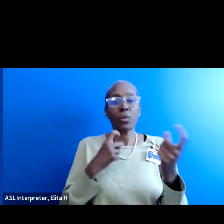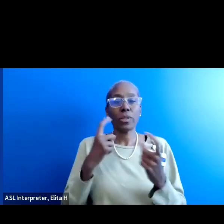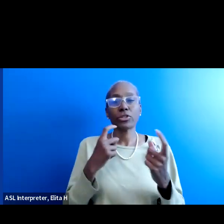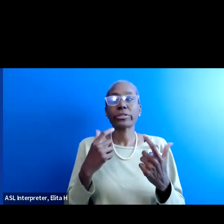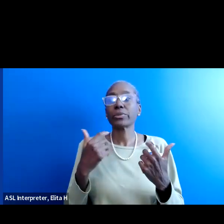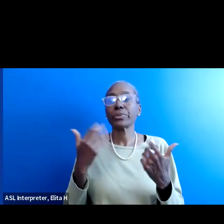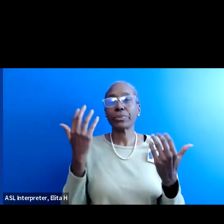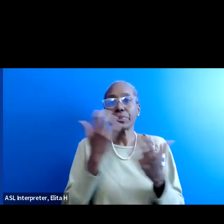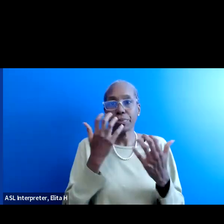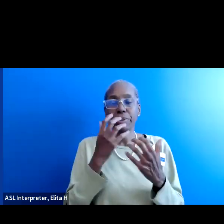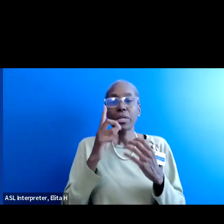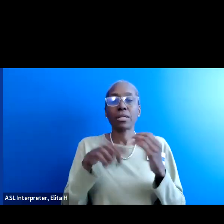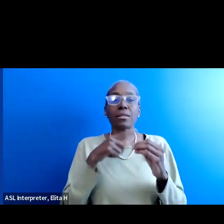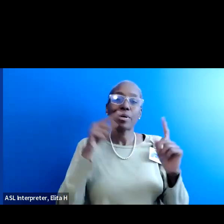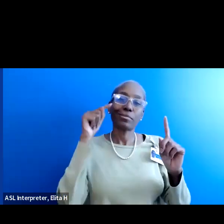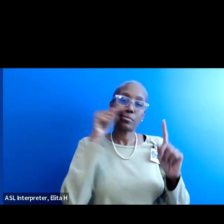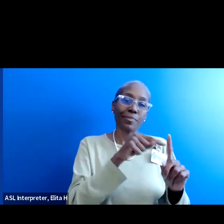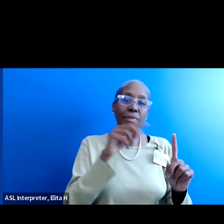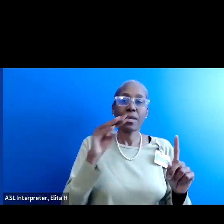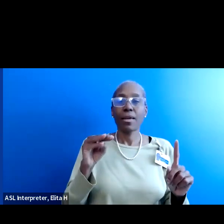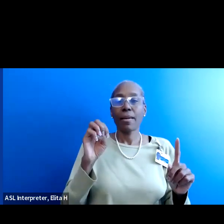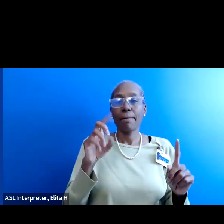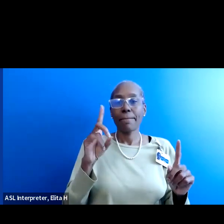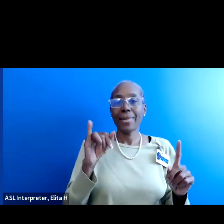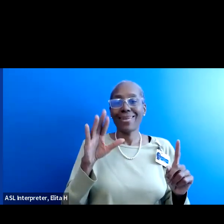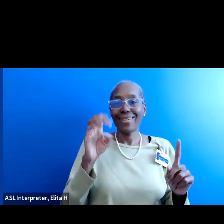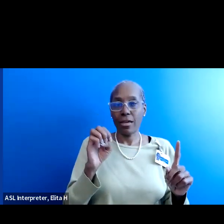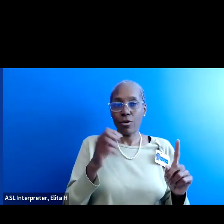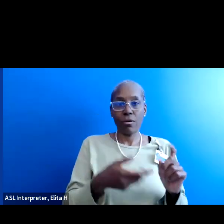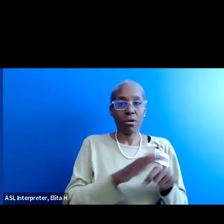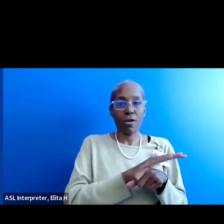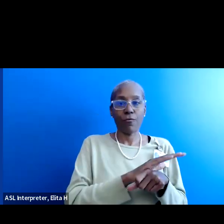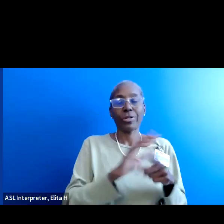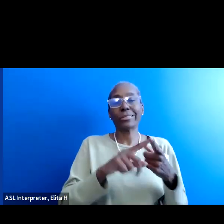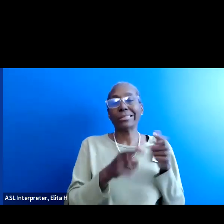are more about Medicare coverage and how to deal with complaints about coverage.